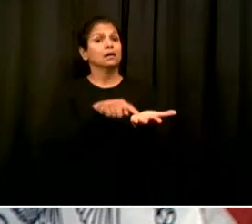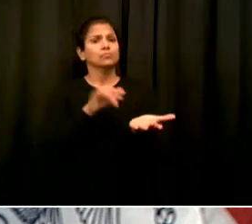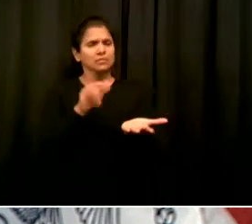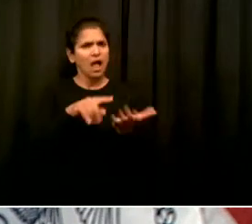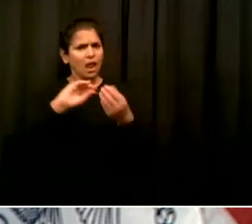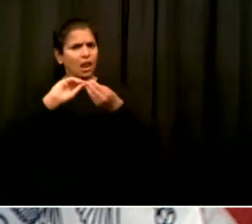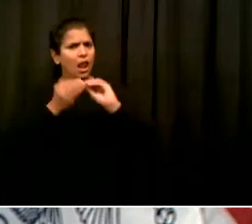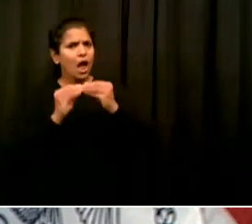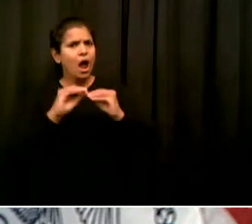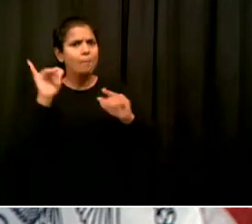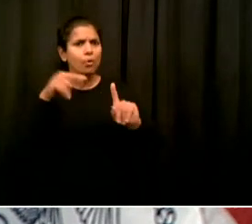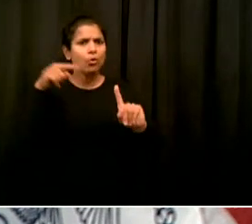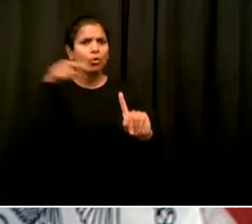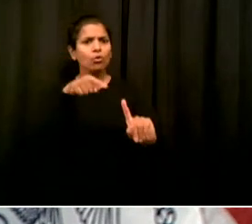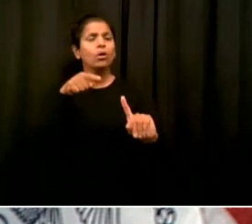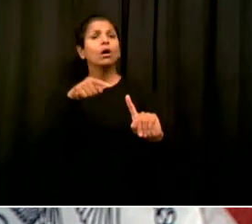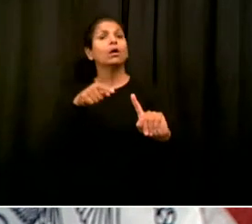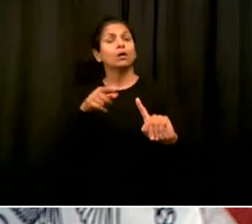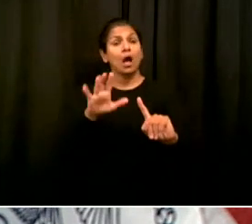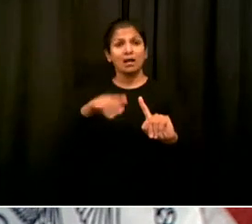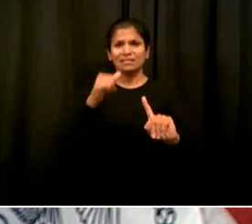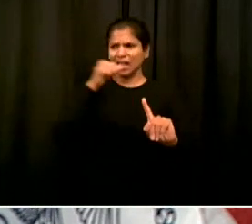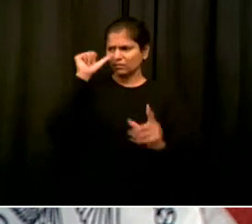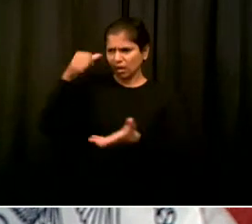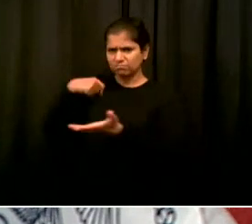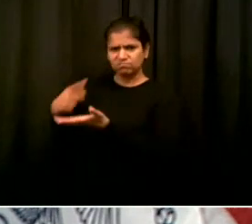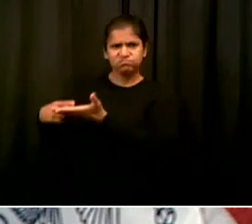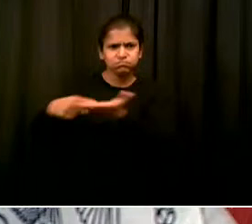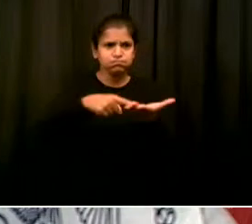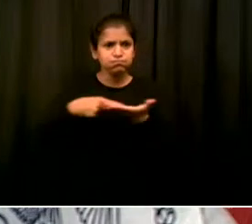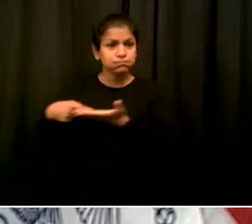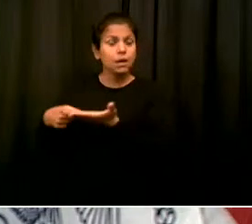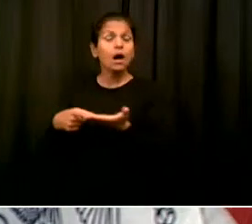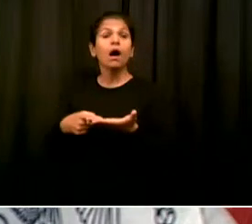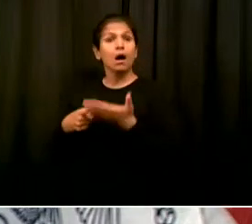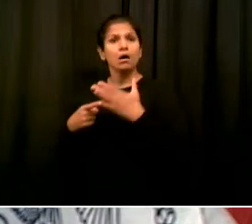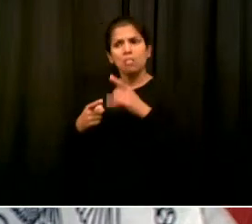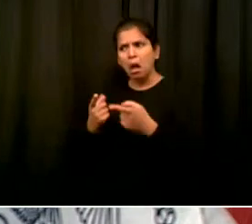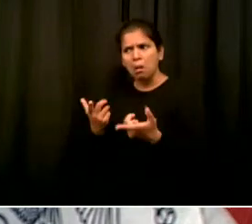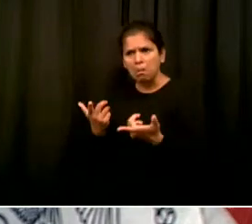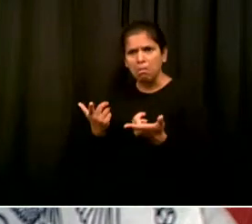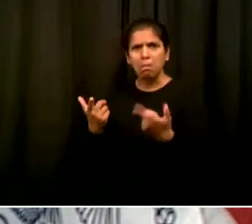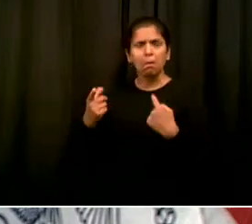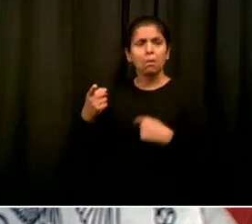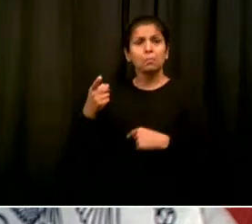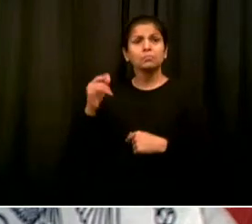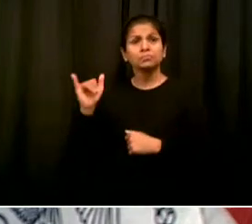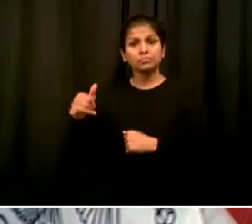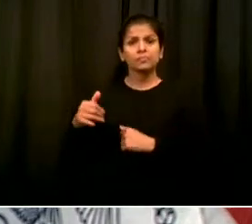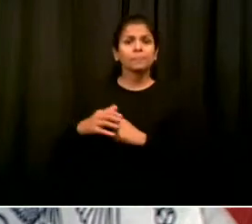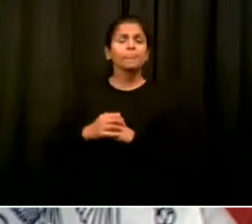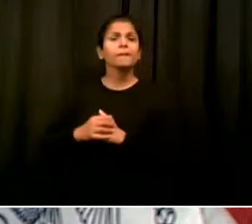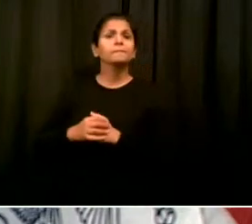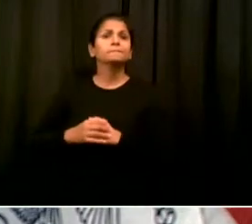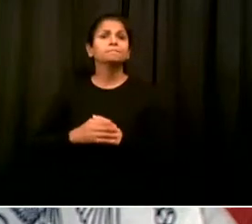ATTENDANCE IN THE SCHOOLS AND THE IMPACT IT MAY HAVE ON